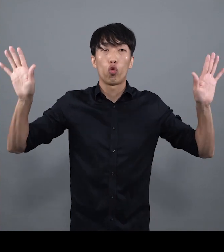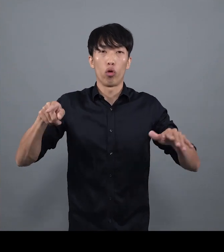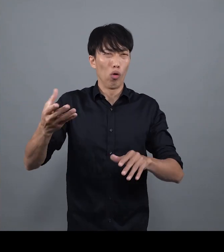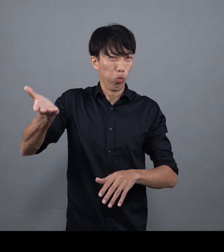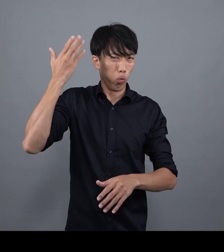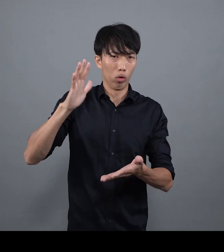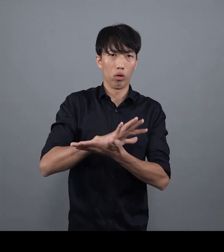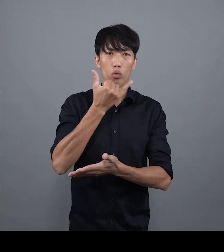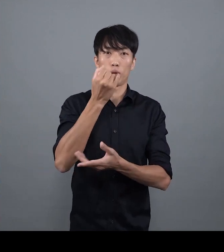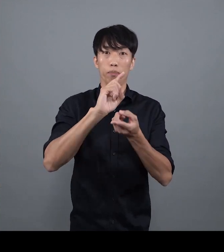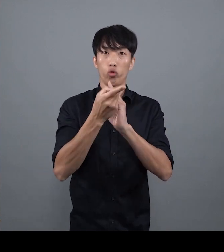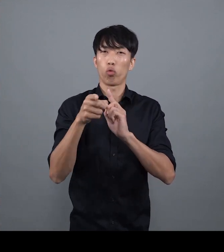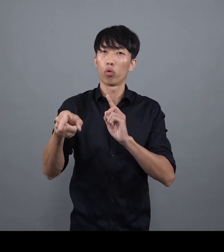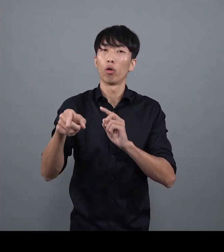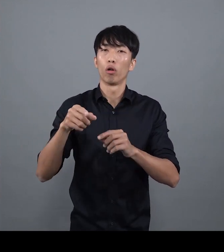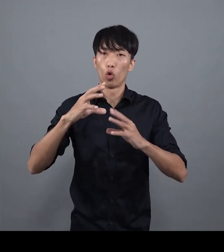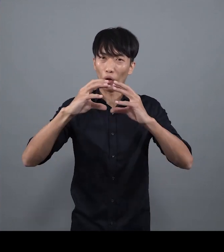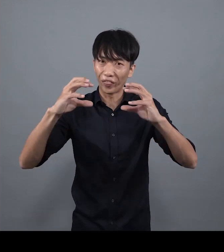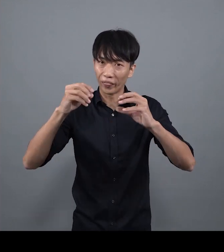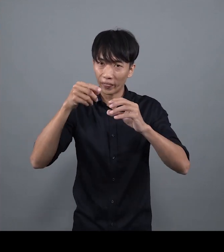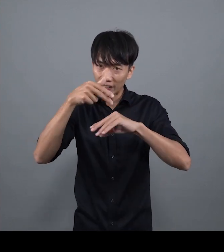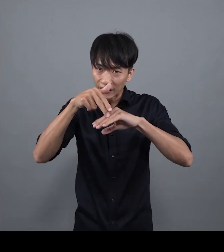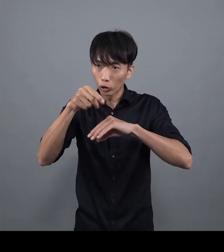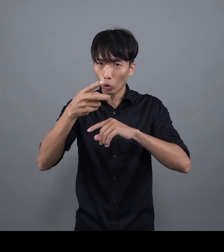It has a distinct pattern and wood grain